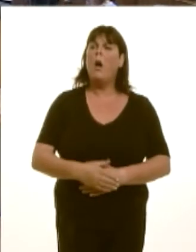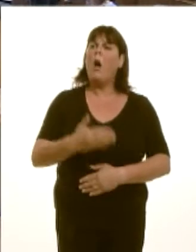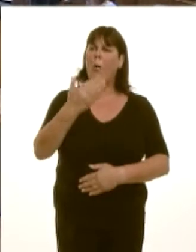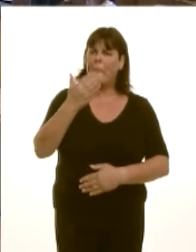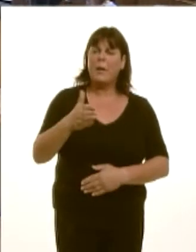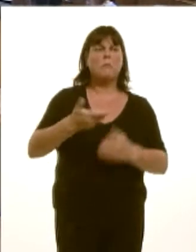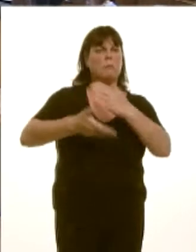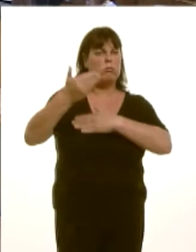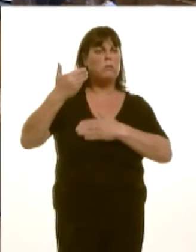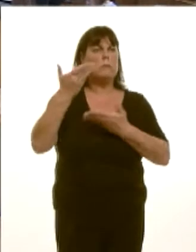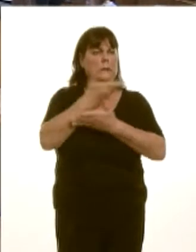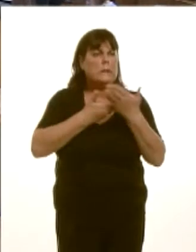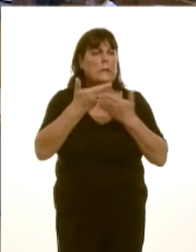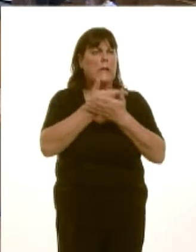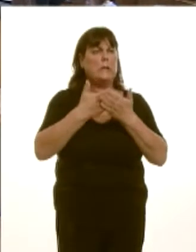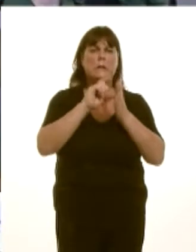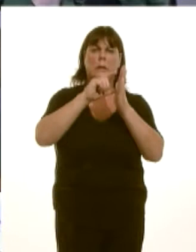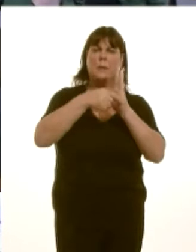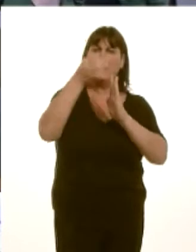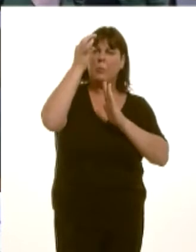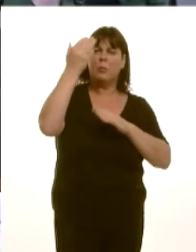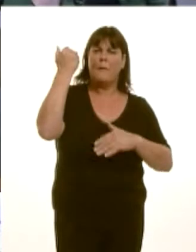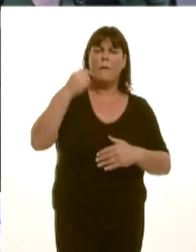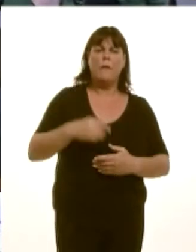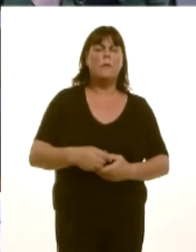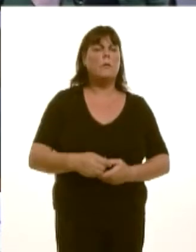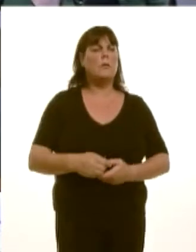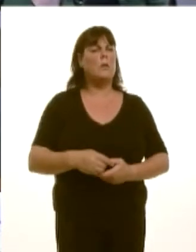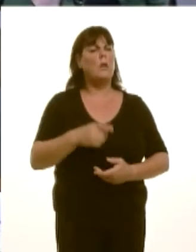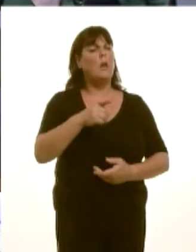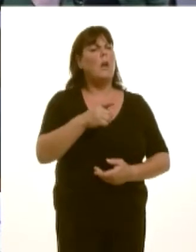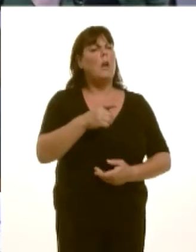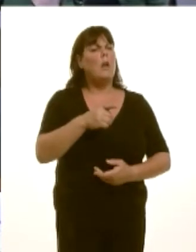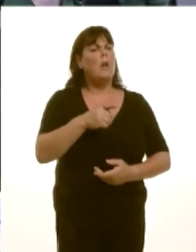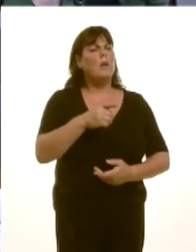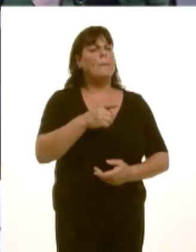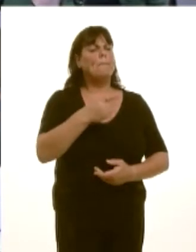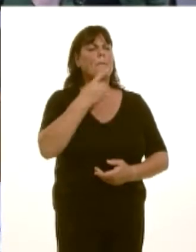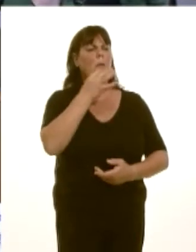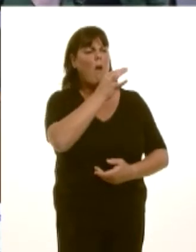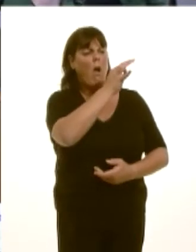May I say that the appointment of a commissioner was not seen as a priority by those who attended